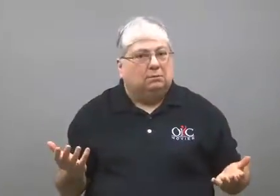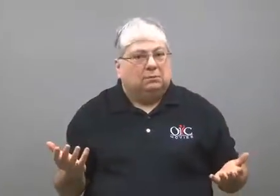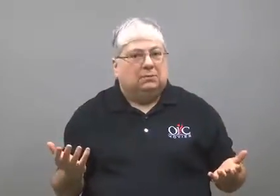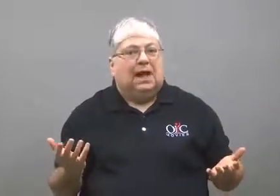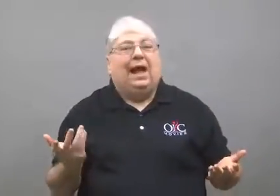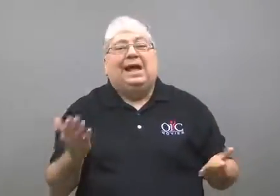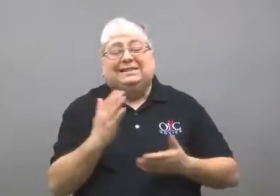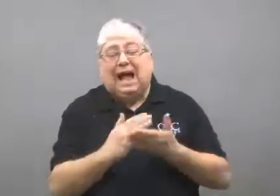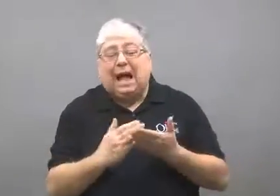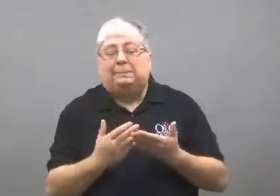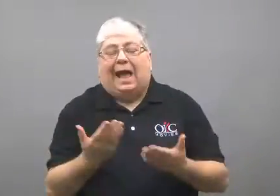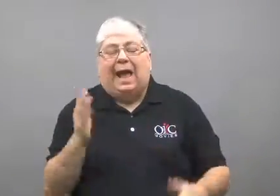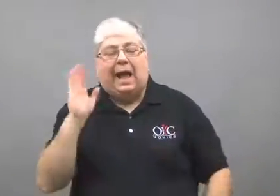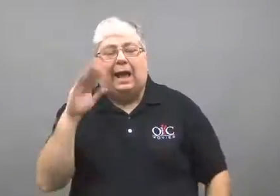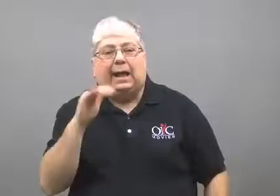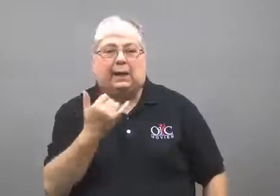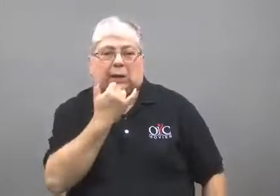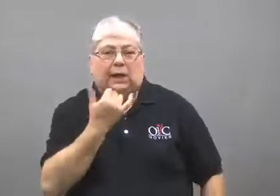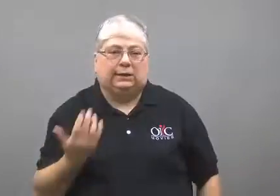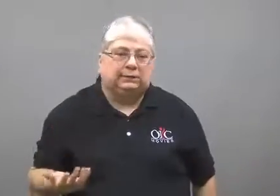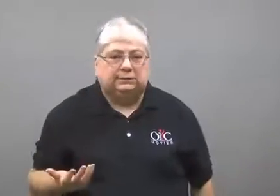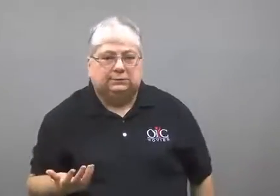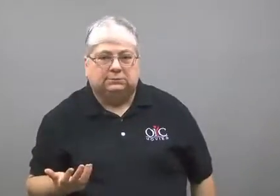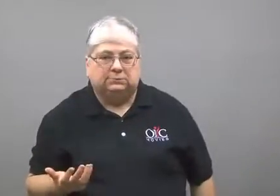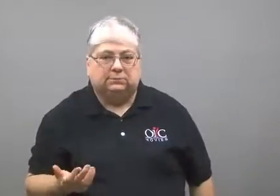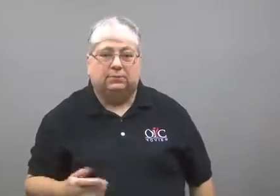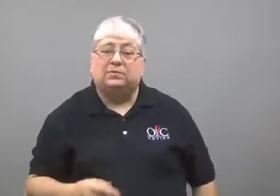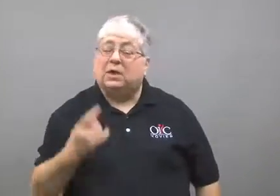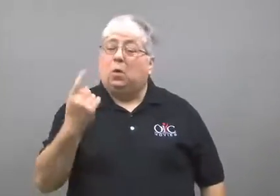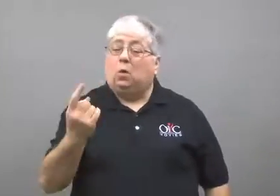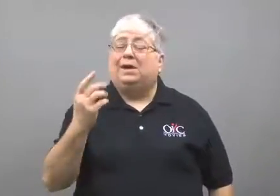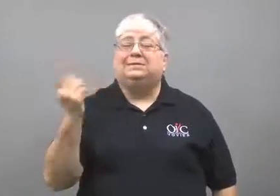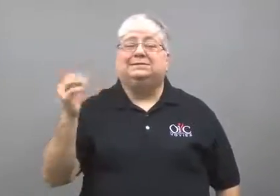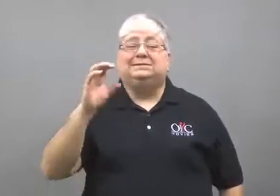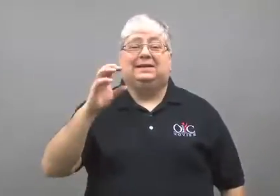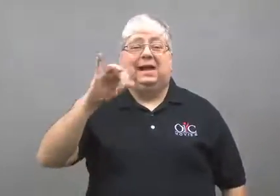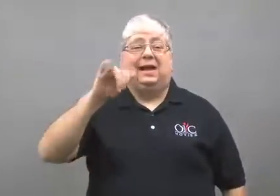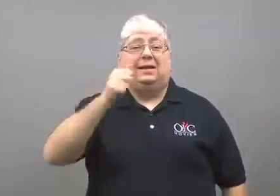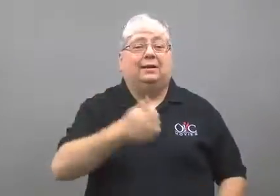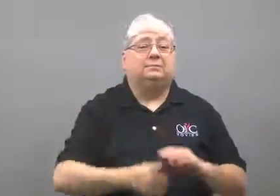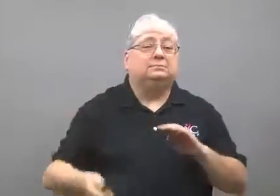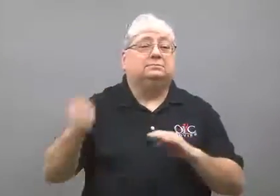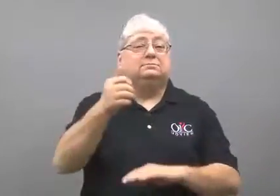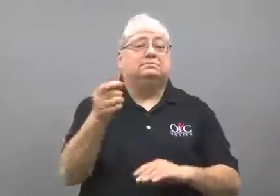It acknowledged some of the acts committed were wrong.